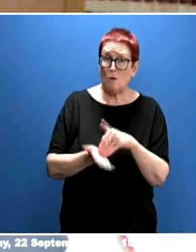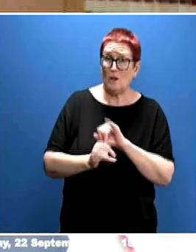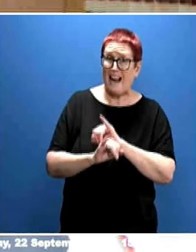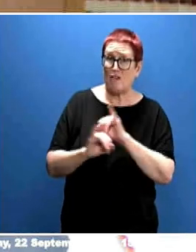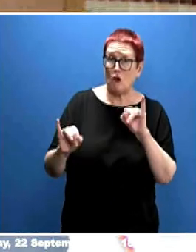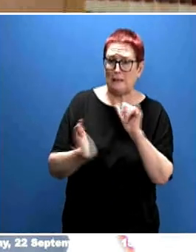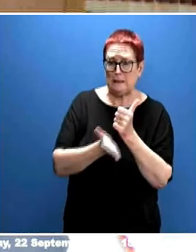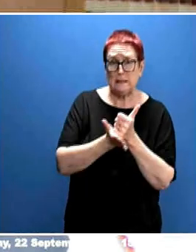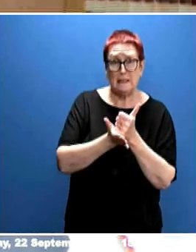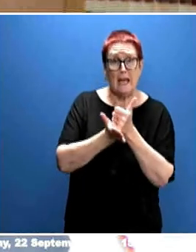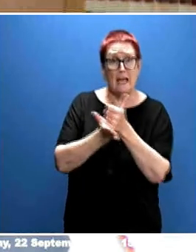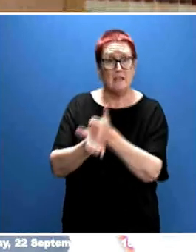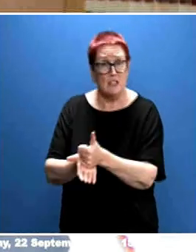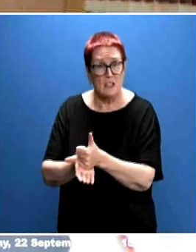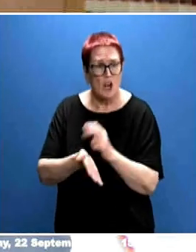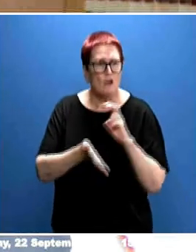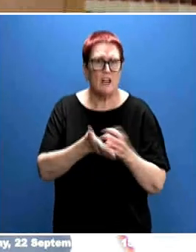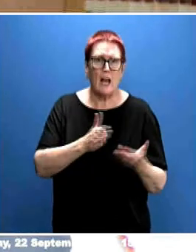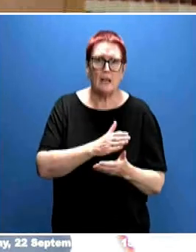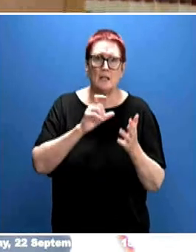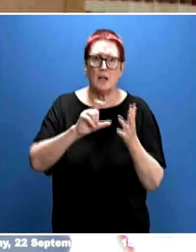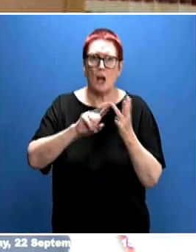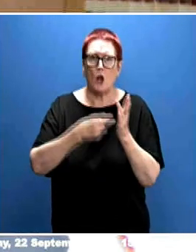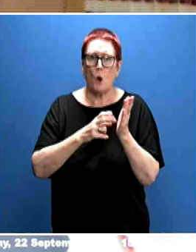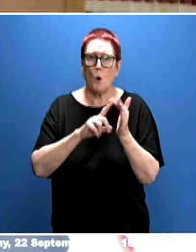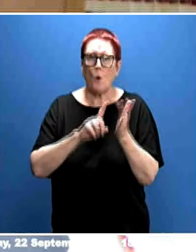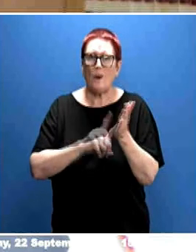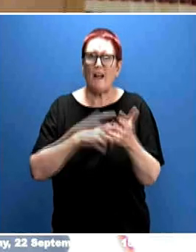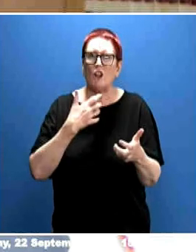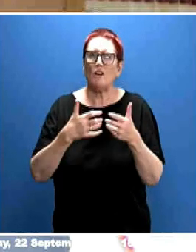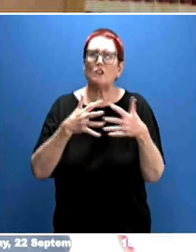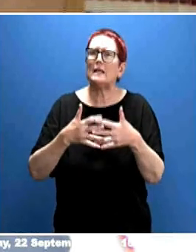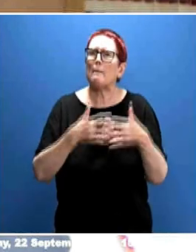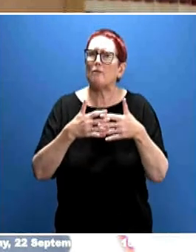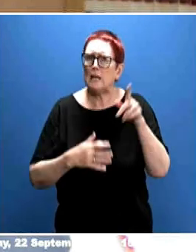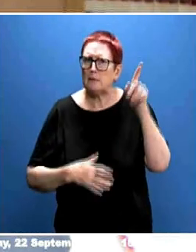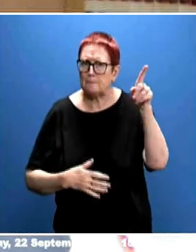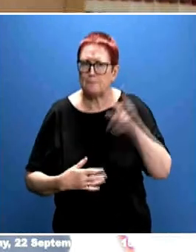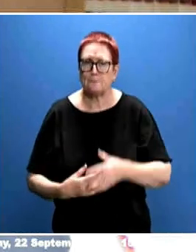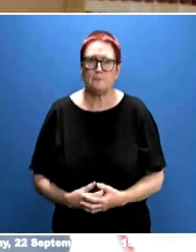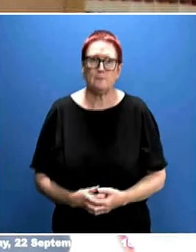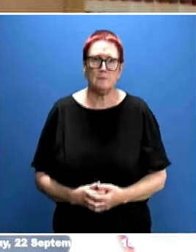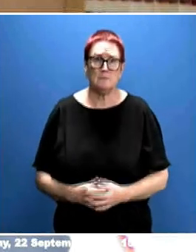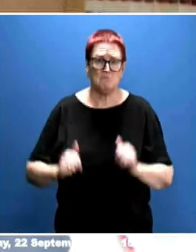registered for through Cornell University, and we retrain our staff on that on a regularly-yearly basis.